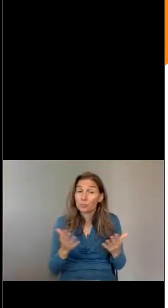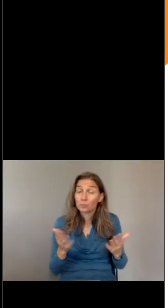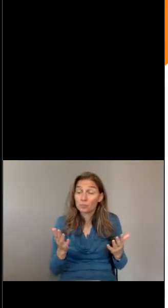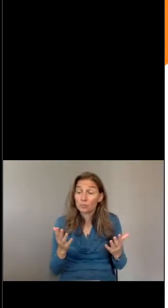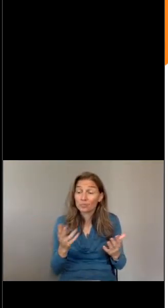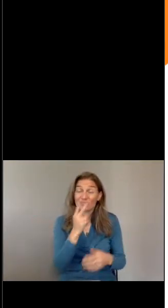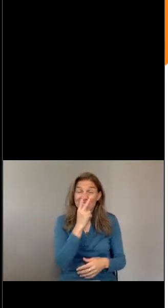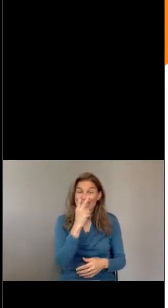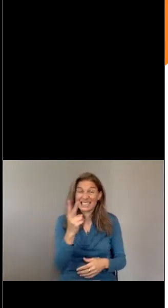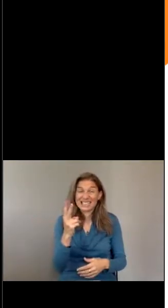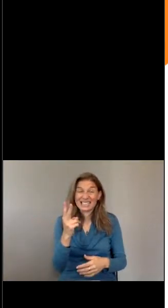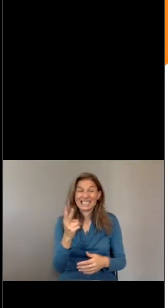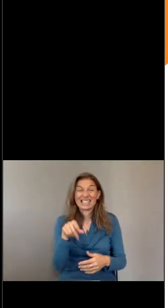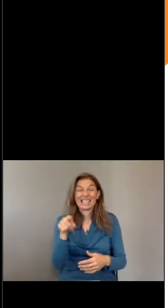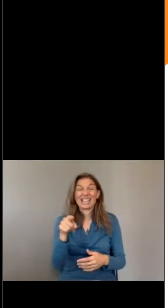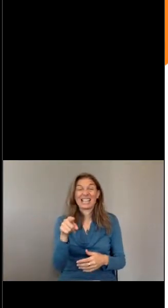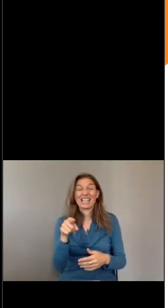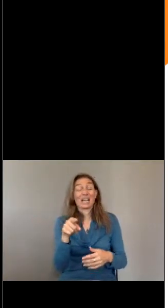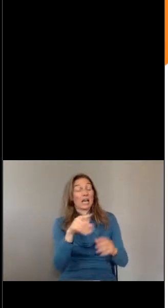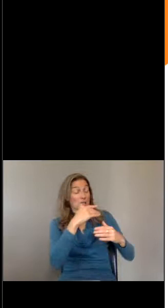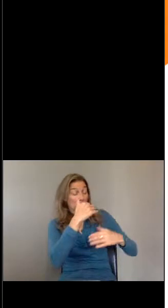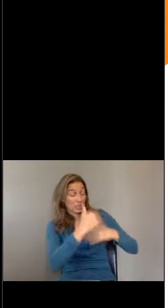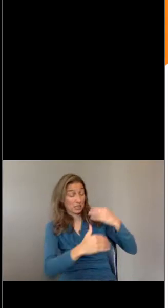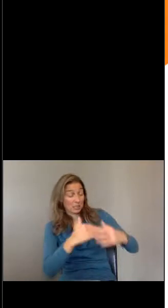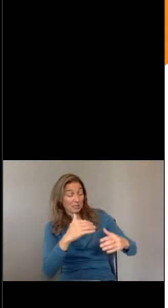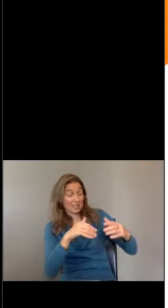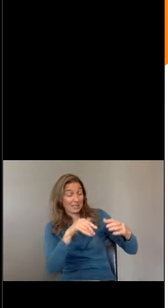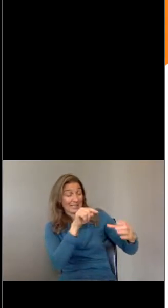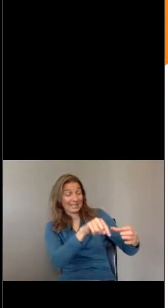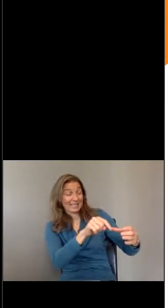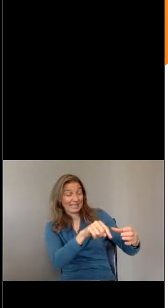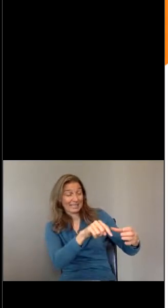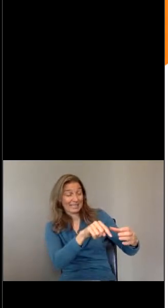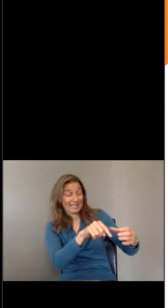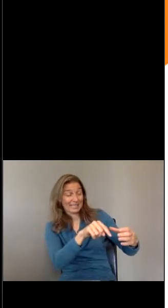in understanding on how disability leads to extra cost of living and poverty